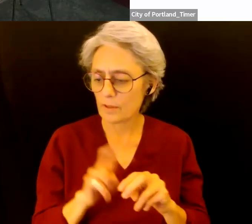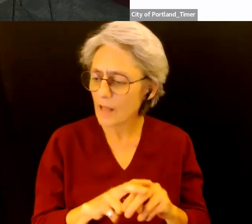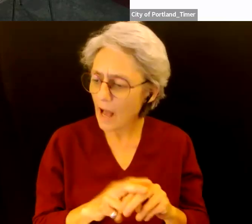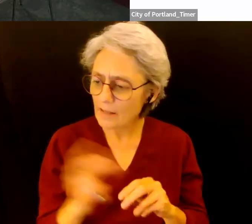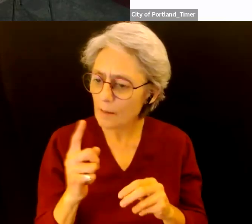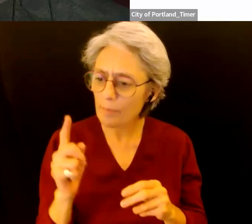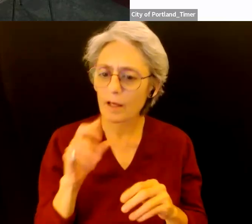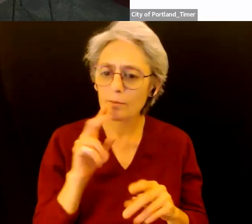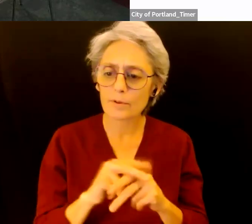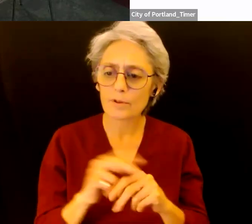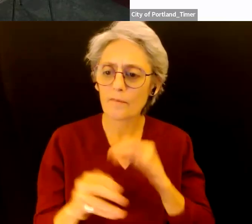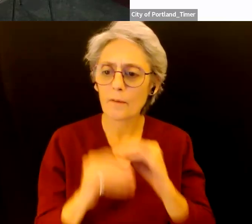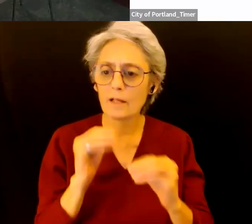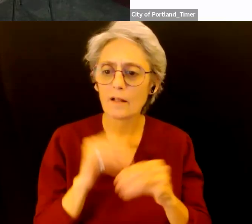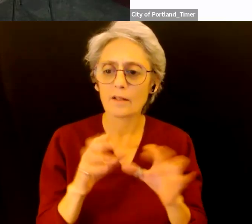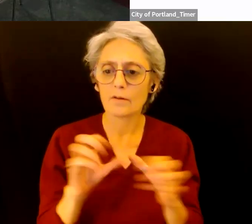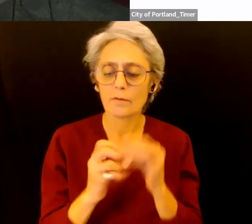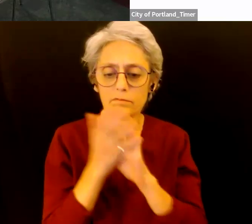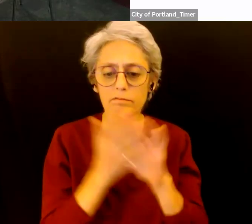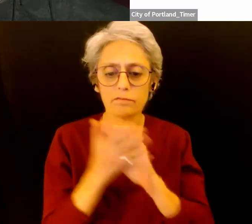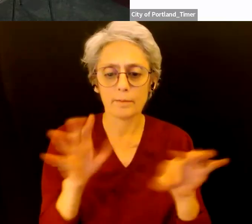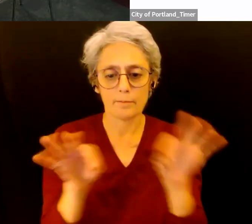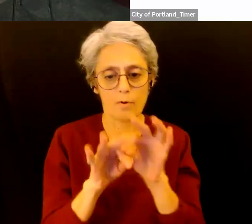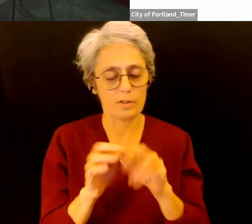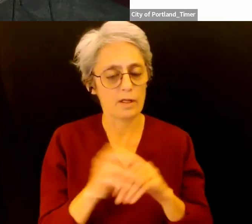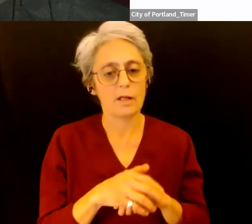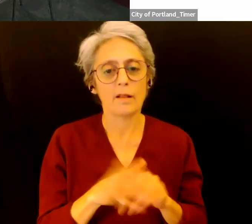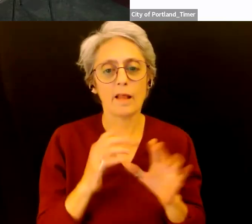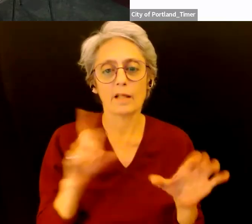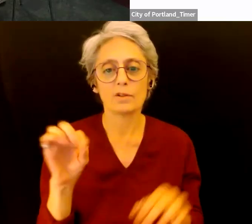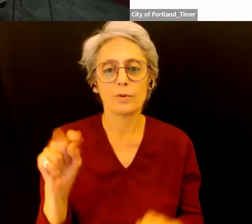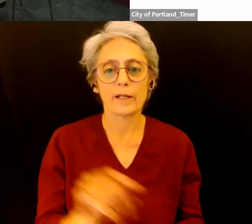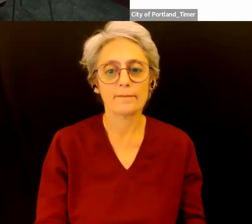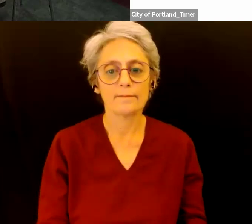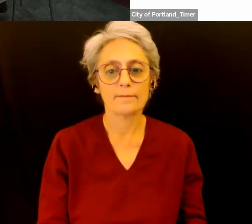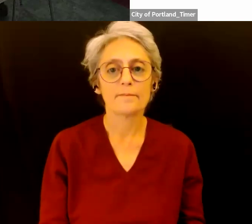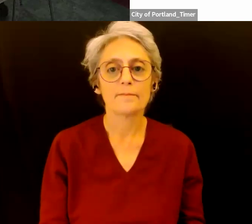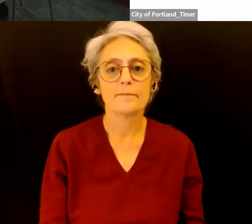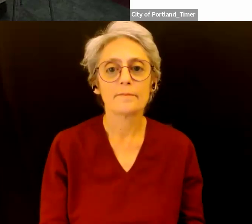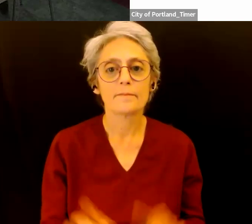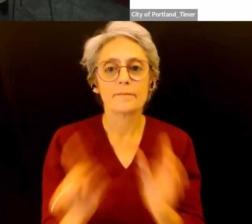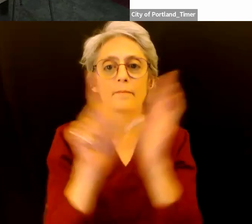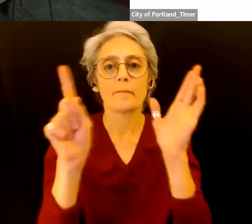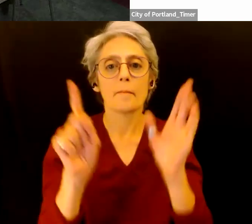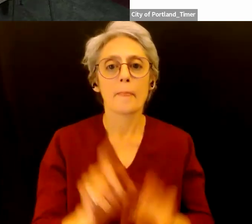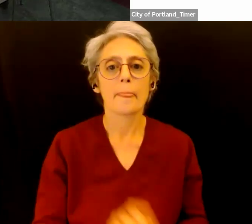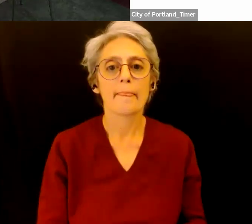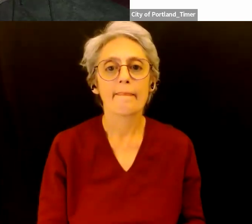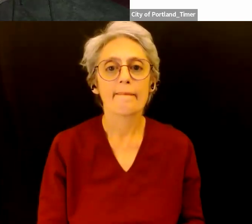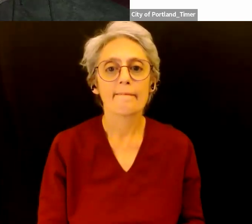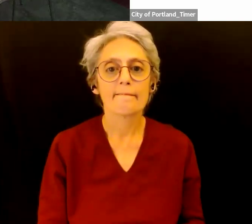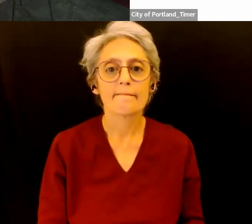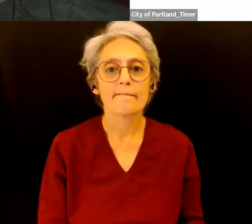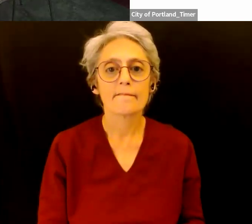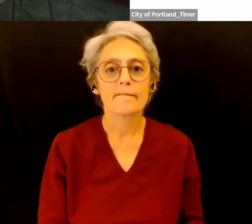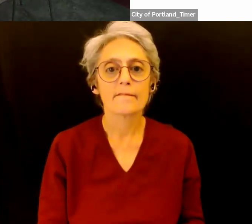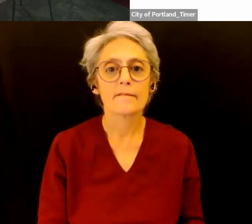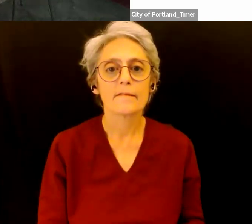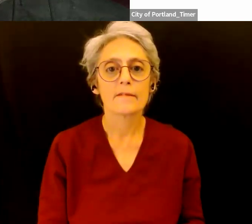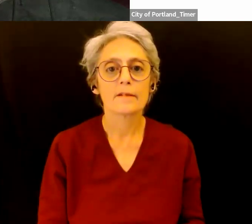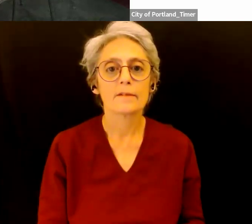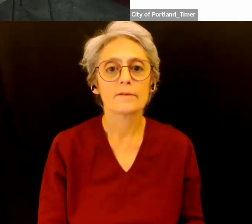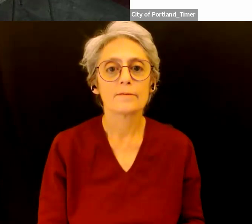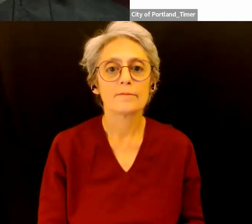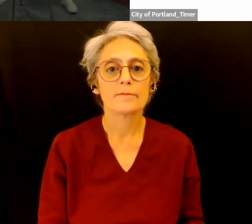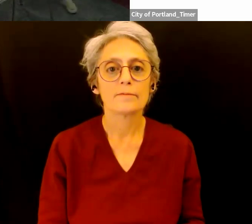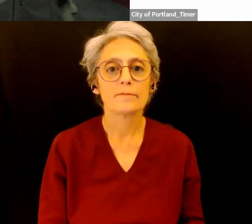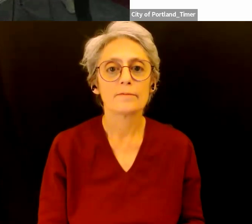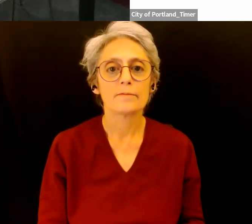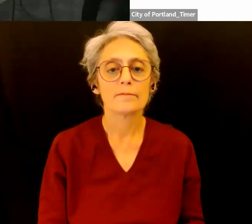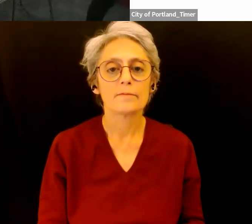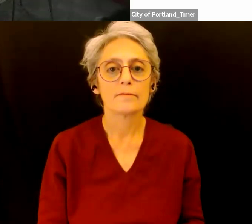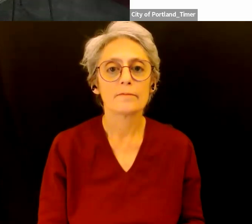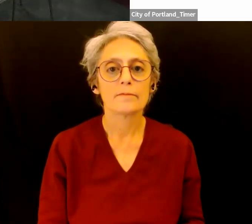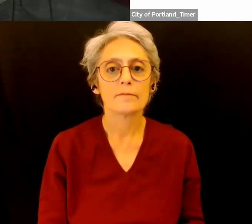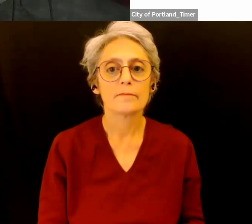Are workers important? Please let us do it.